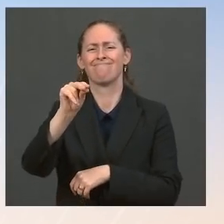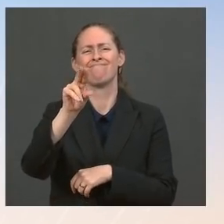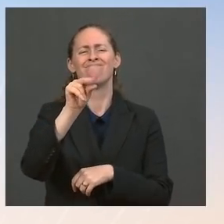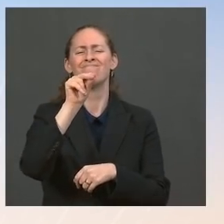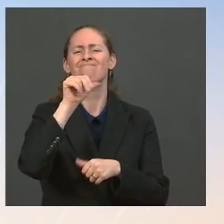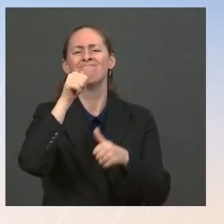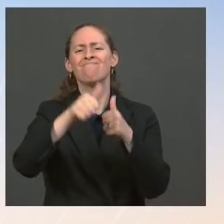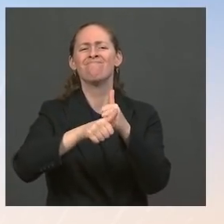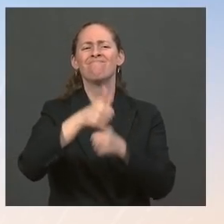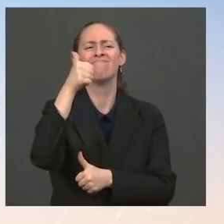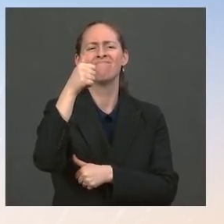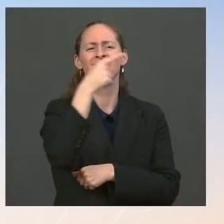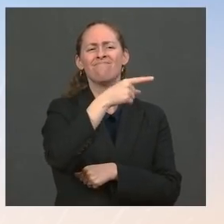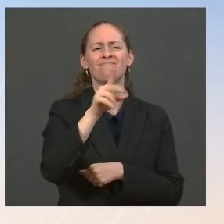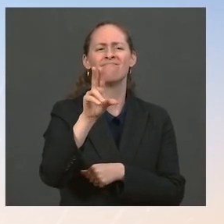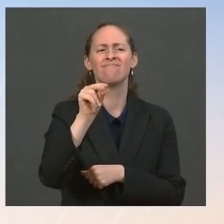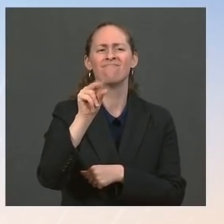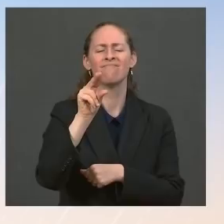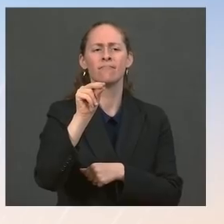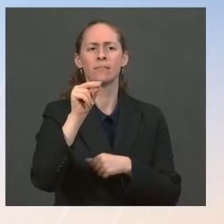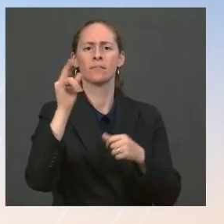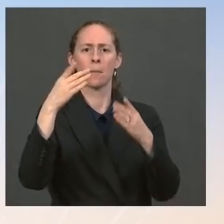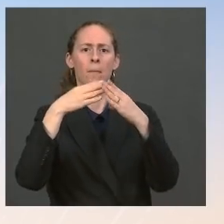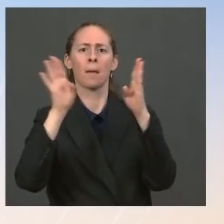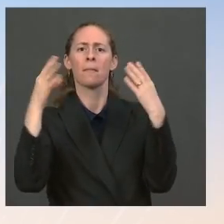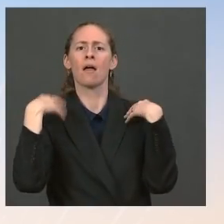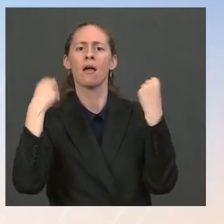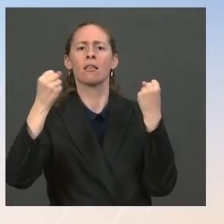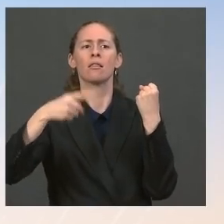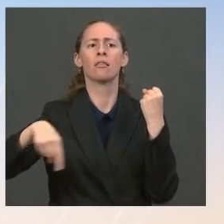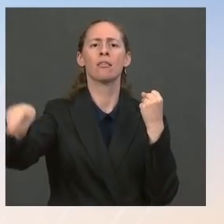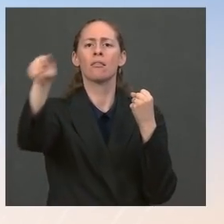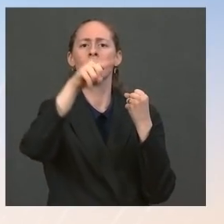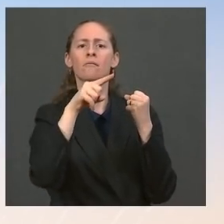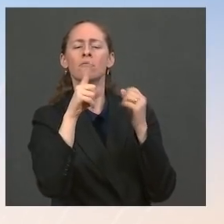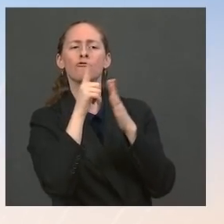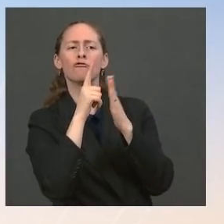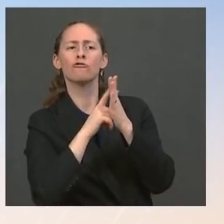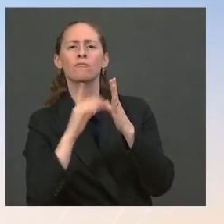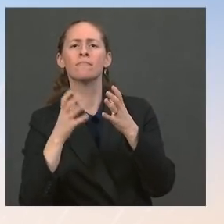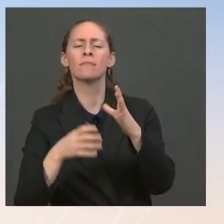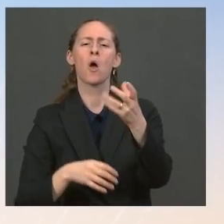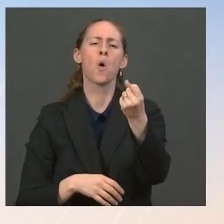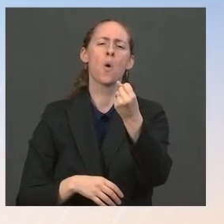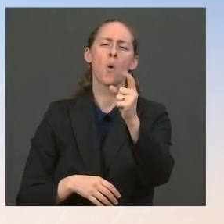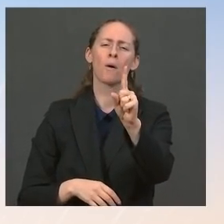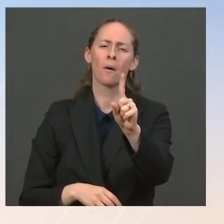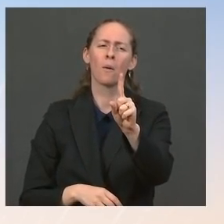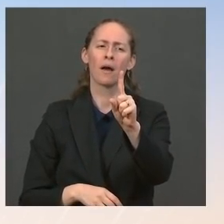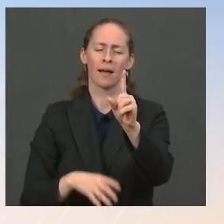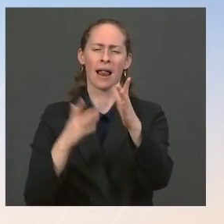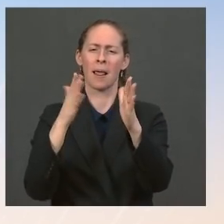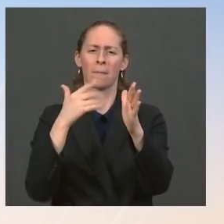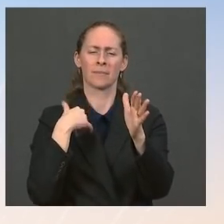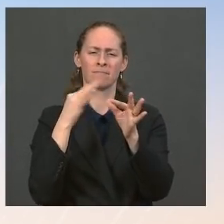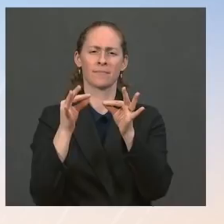The Press: I understand the public health imperative -- Secretary Mayorkas: But let me -- The Press: -- but are they immoral? Secretary Mayorkas: But let me -- let me explain, because -- let me be quite clear: